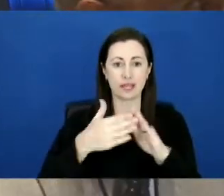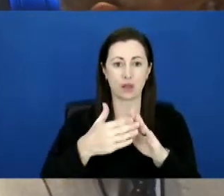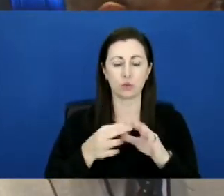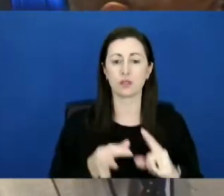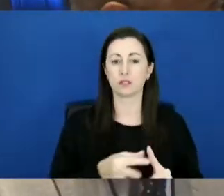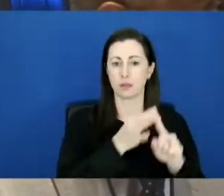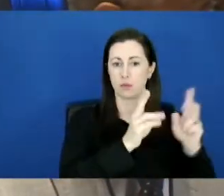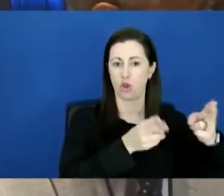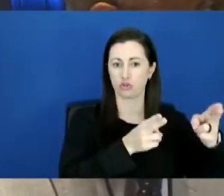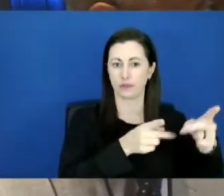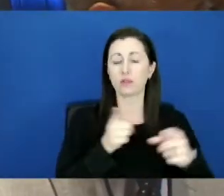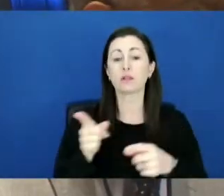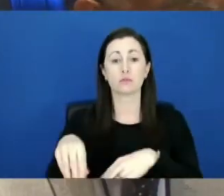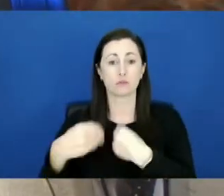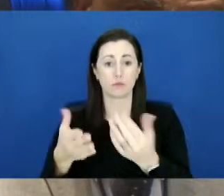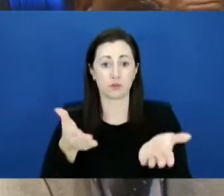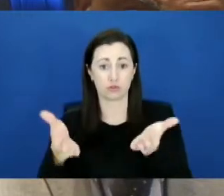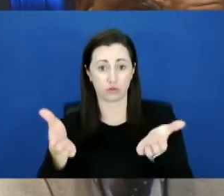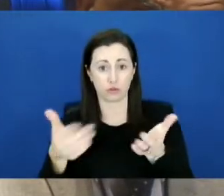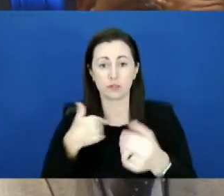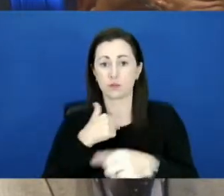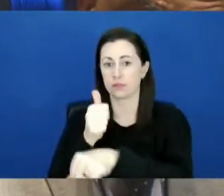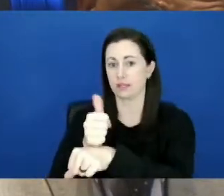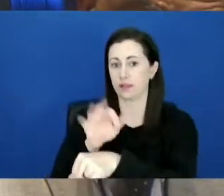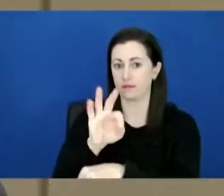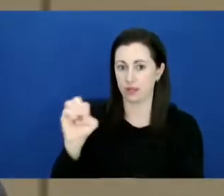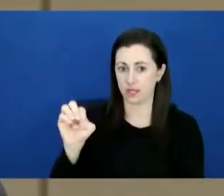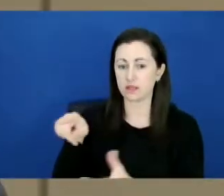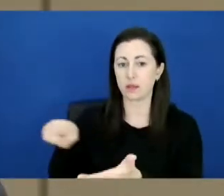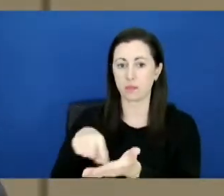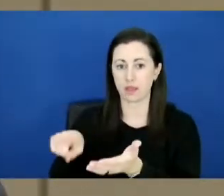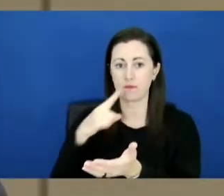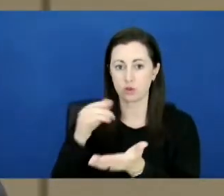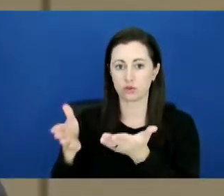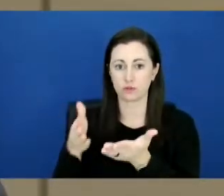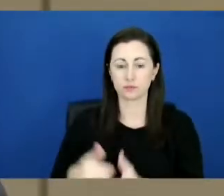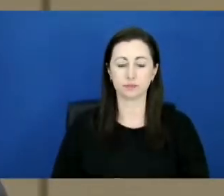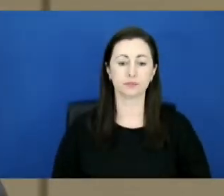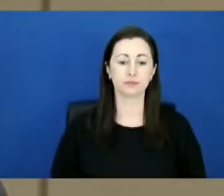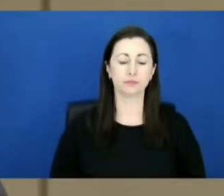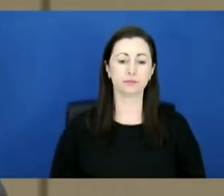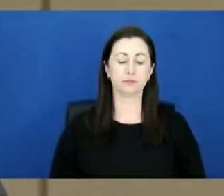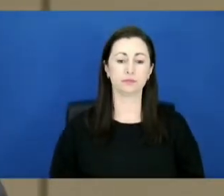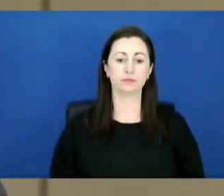EXCEPT FOR HUNTERSVILLE.